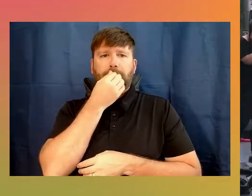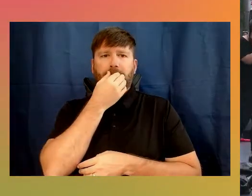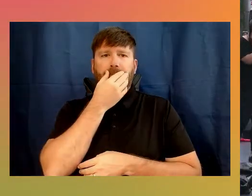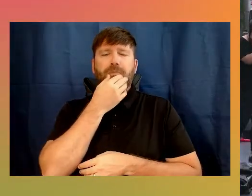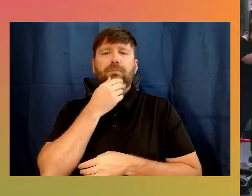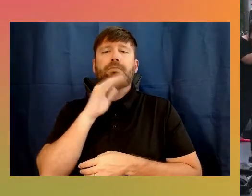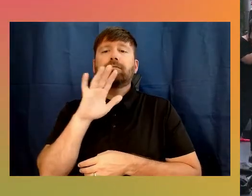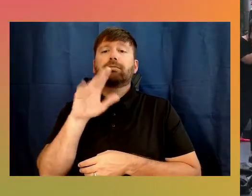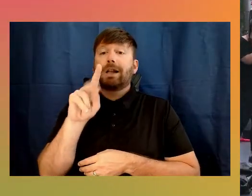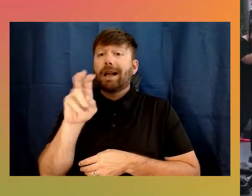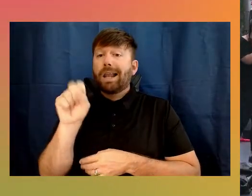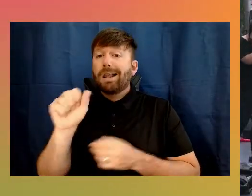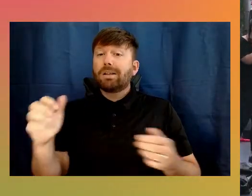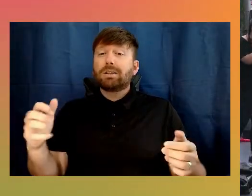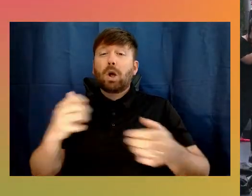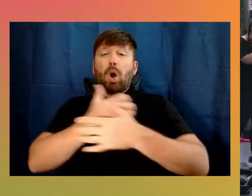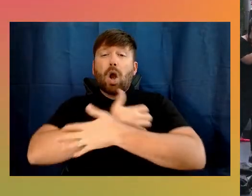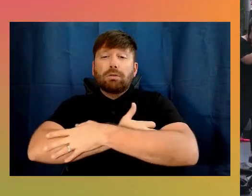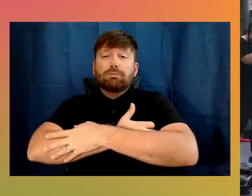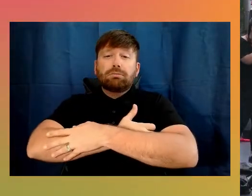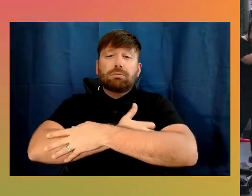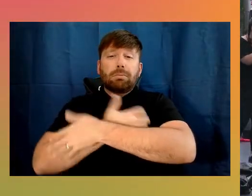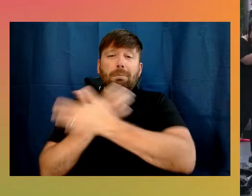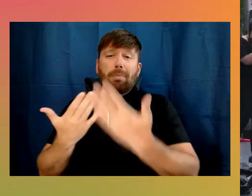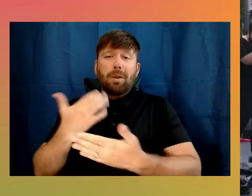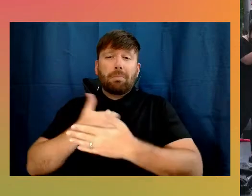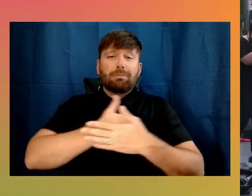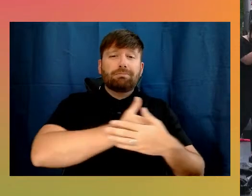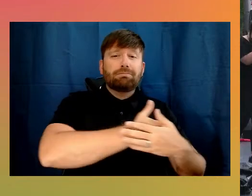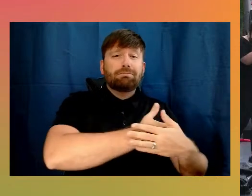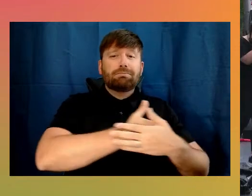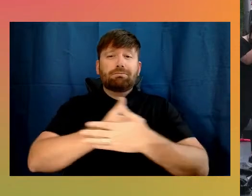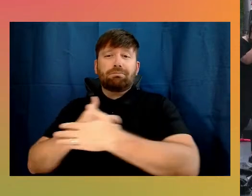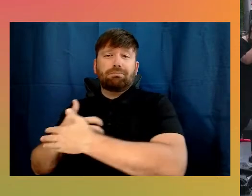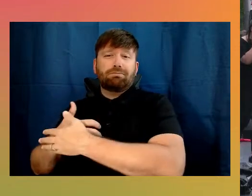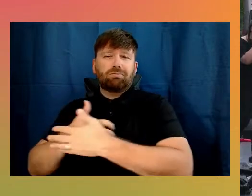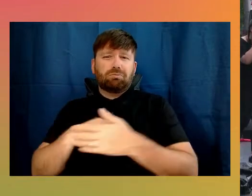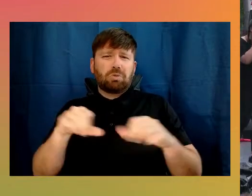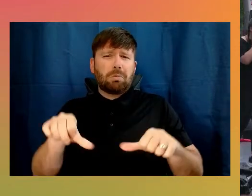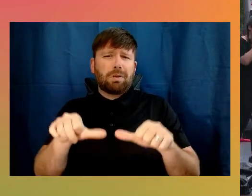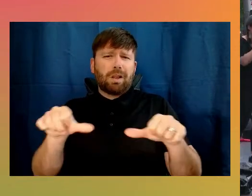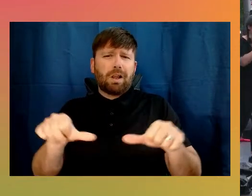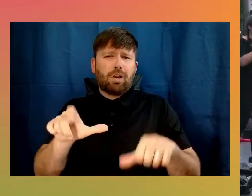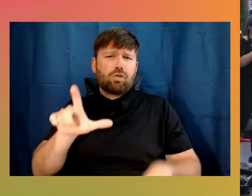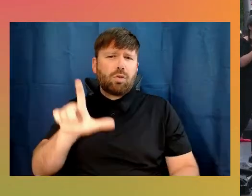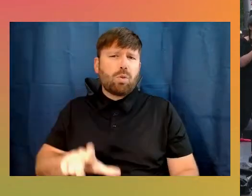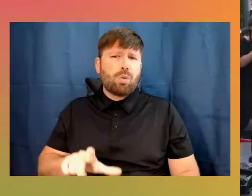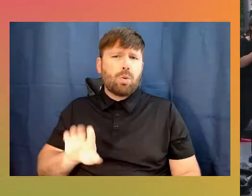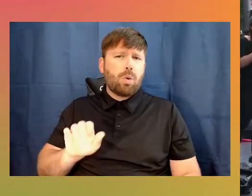ONCE YOU ARRIVE, HUG THE KNEES INTO THE TRUST.